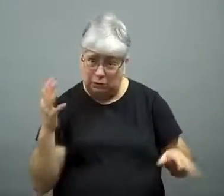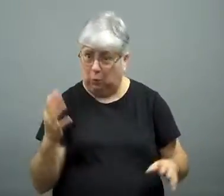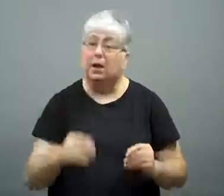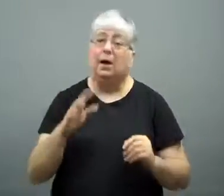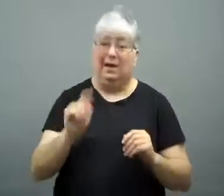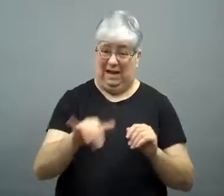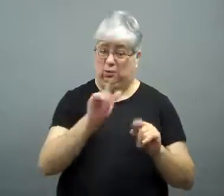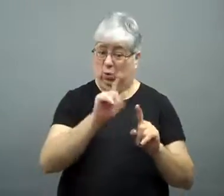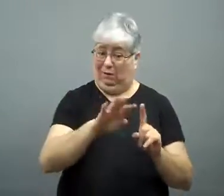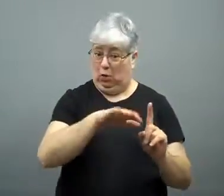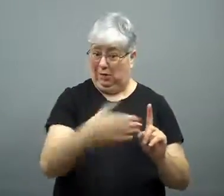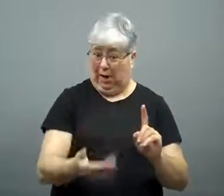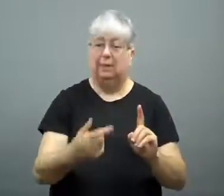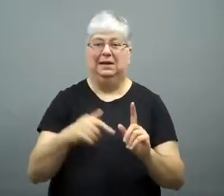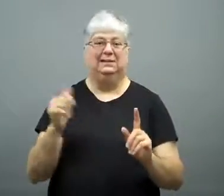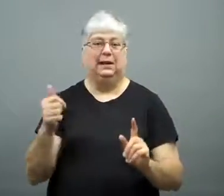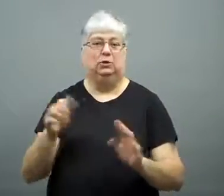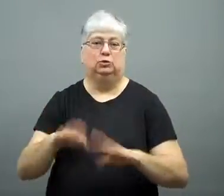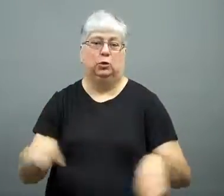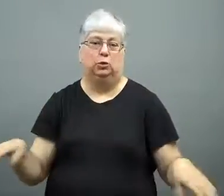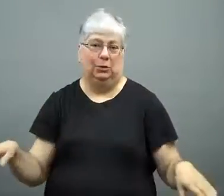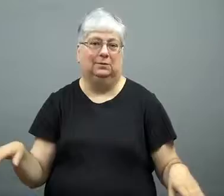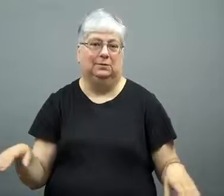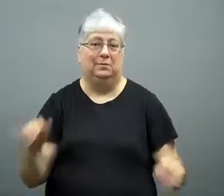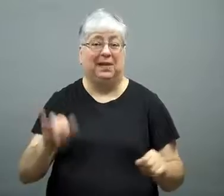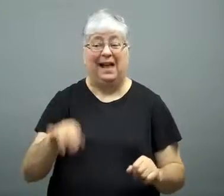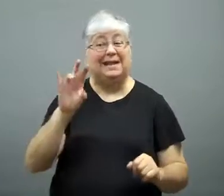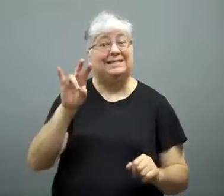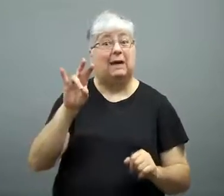Of those 24, 10 were children.